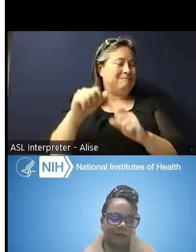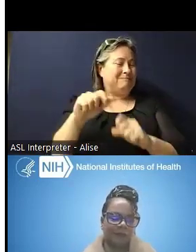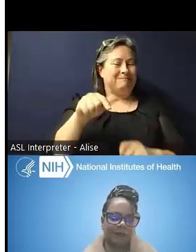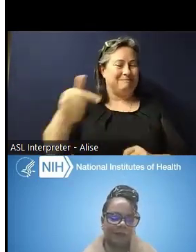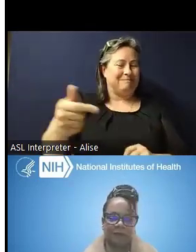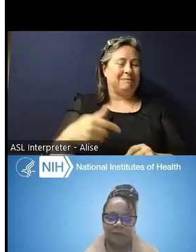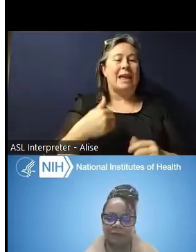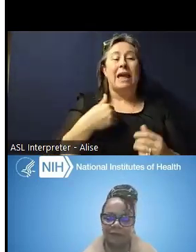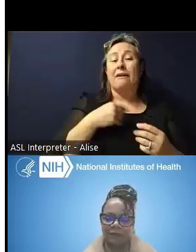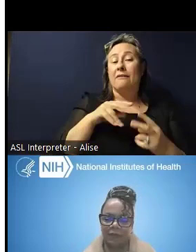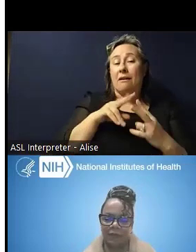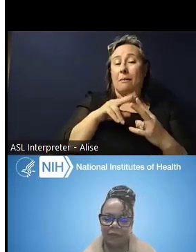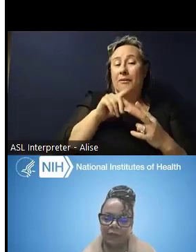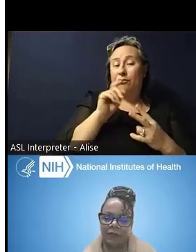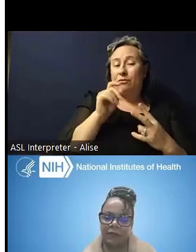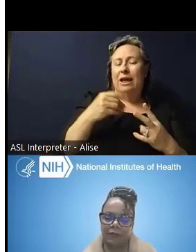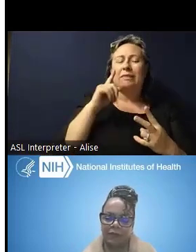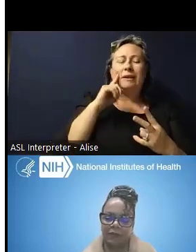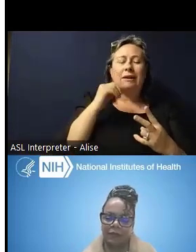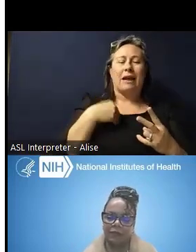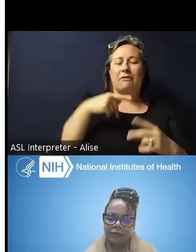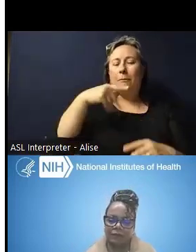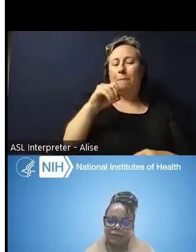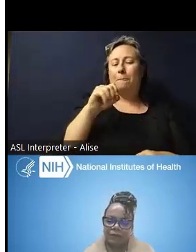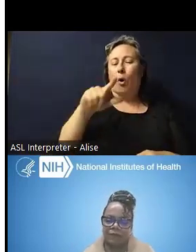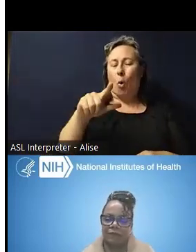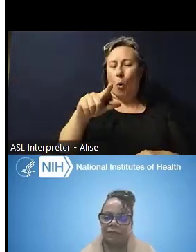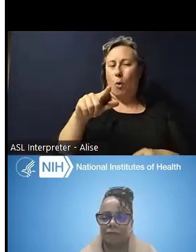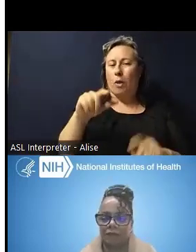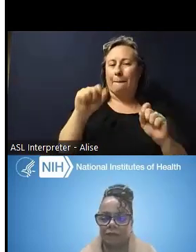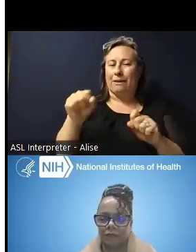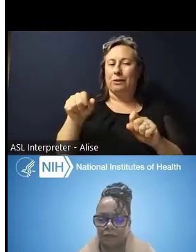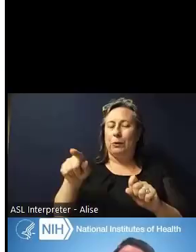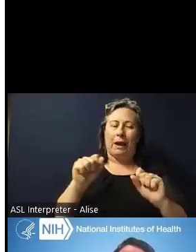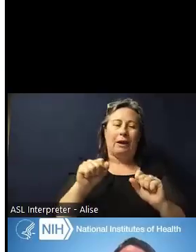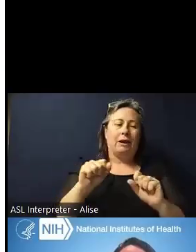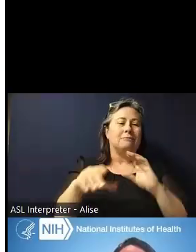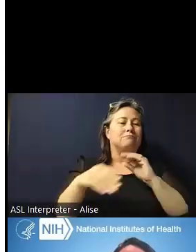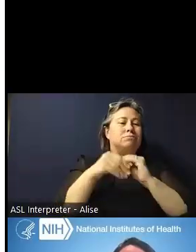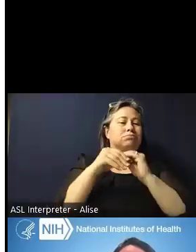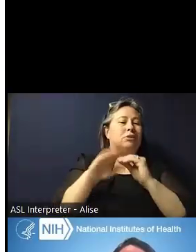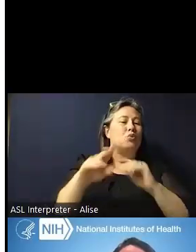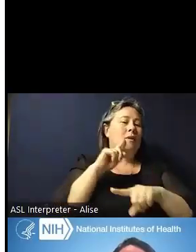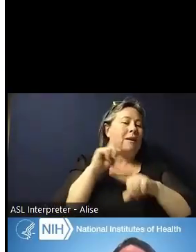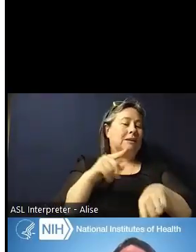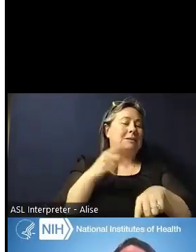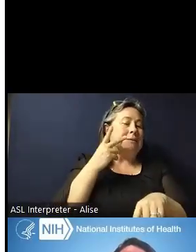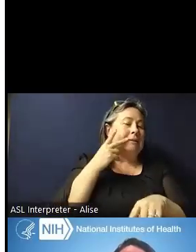and I think we have some poll ability so that you guys can plug in your answers, and we can see what the group thinks.